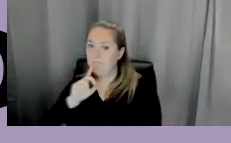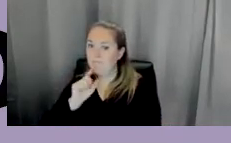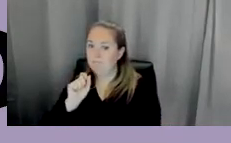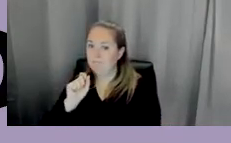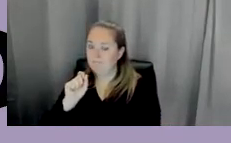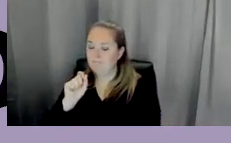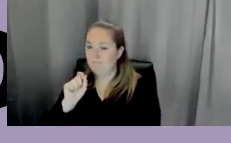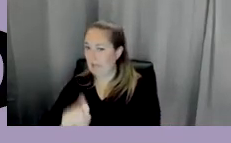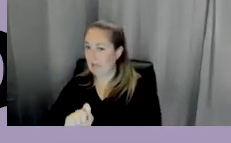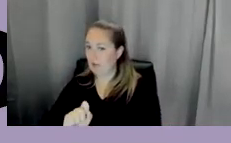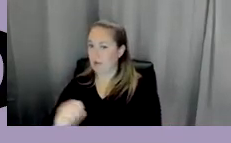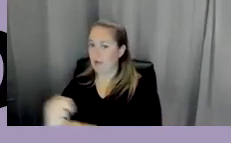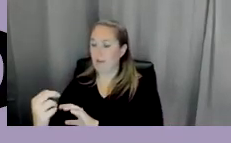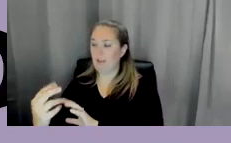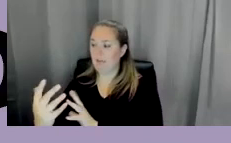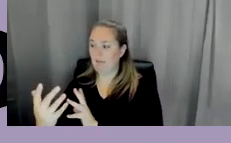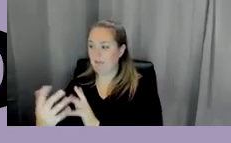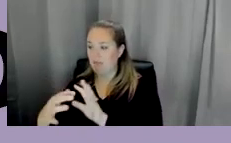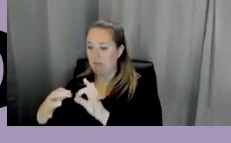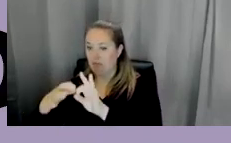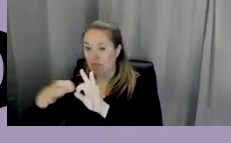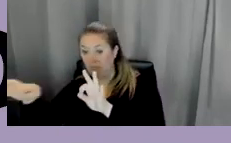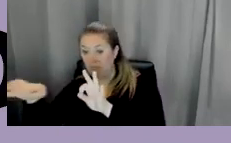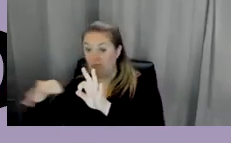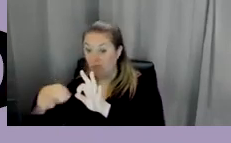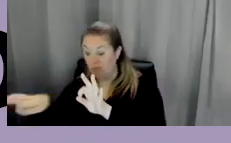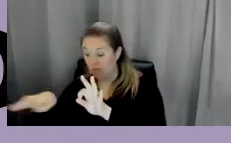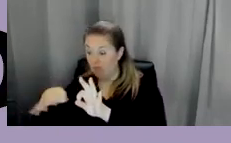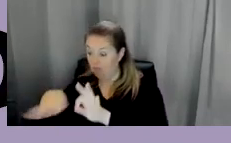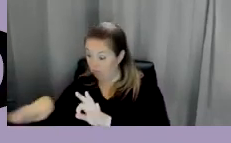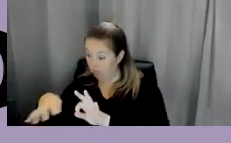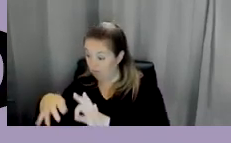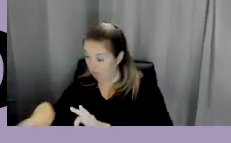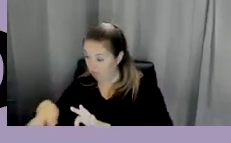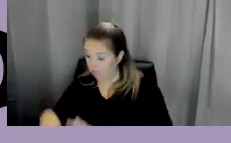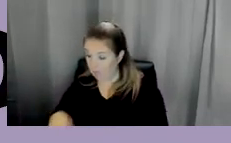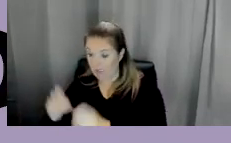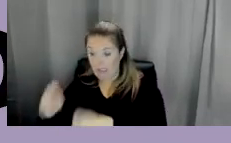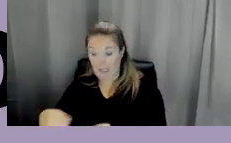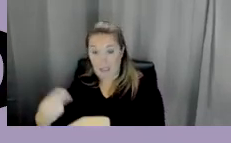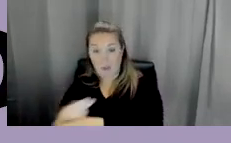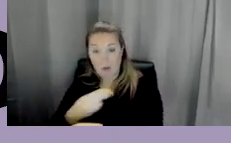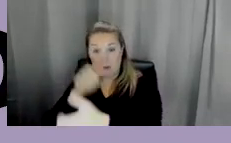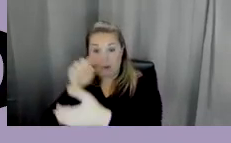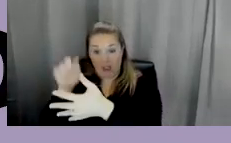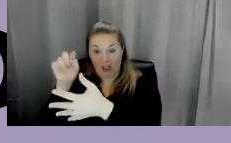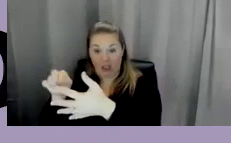TO BE SPENT ON OR PURCHASED WITH KING COUNTY FUNDS.